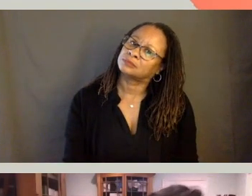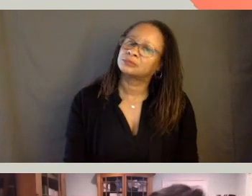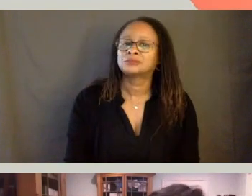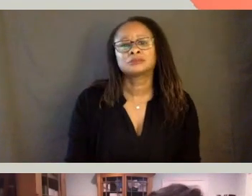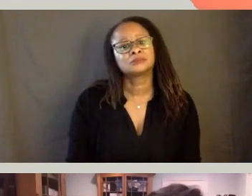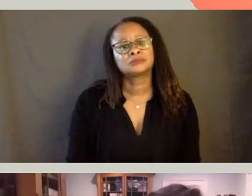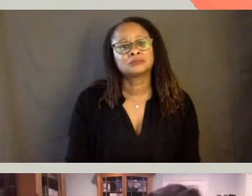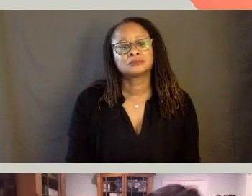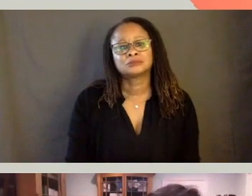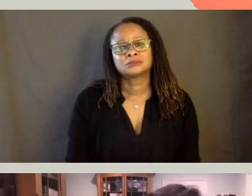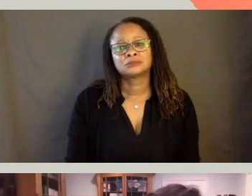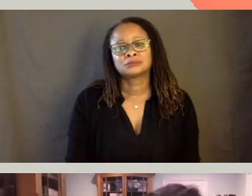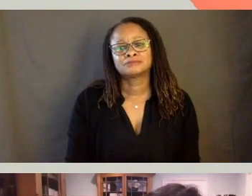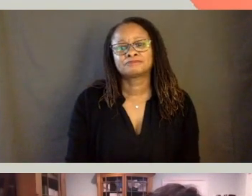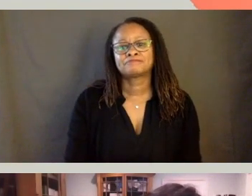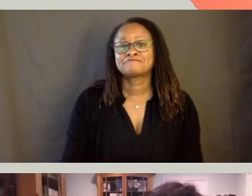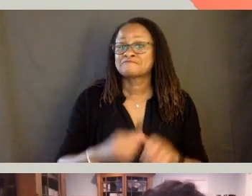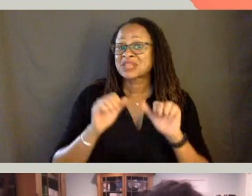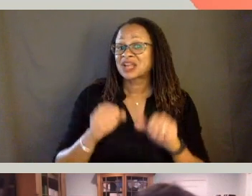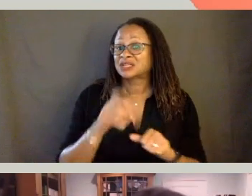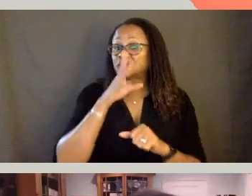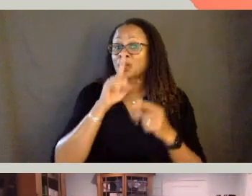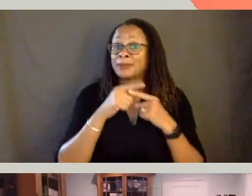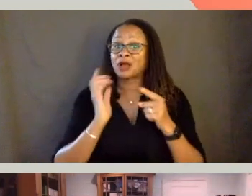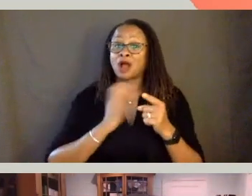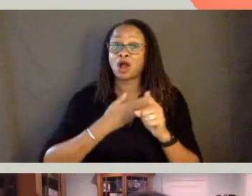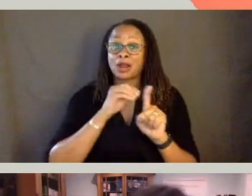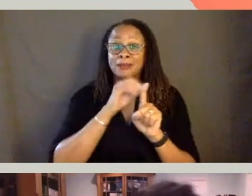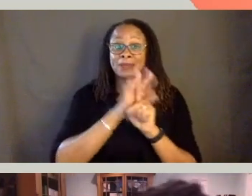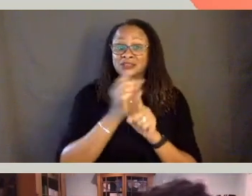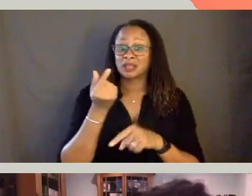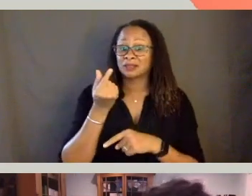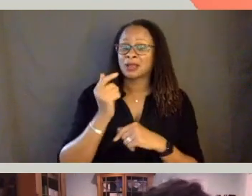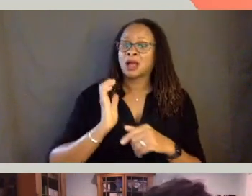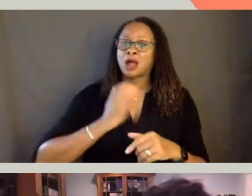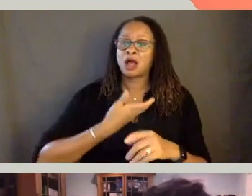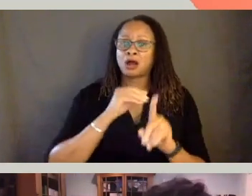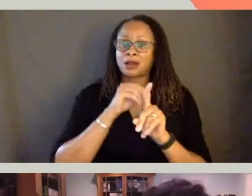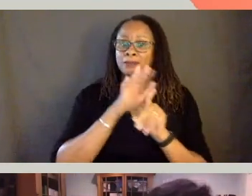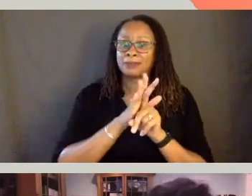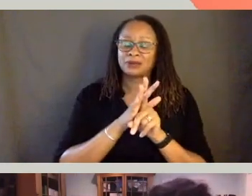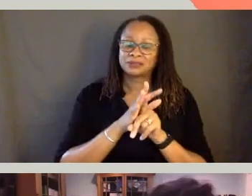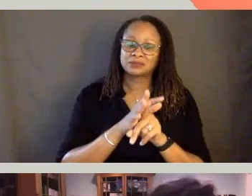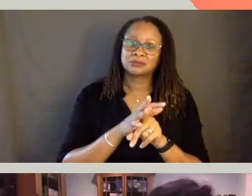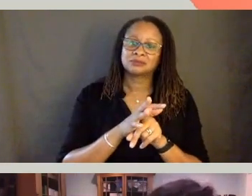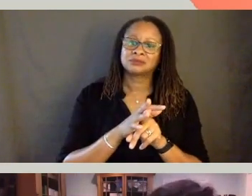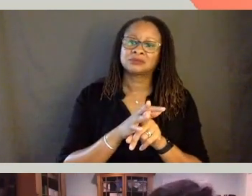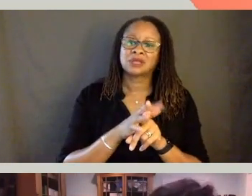I can talk about our impacts a little bit. We, our impact, we've been doing this whole thing